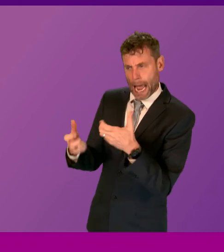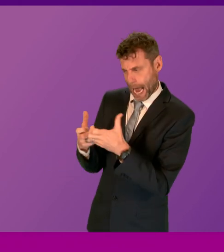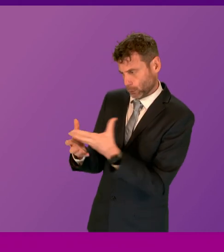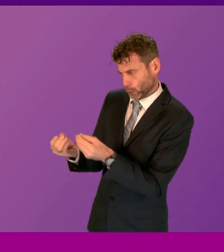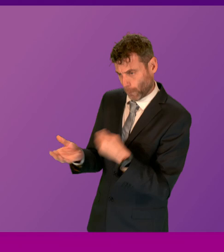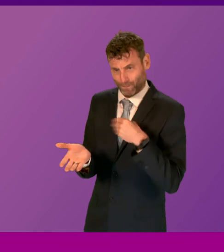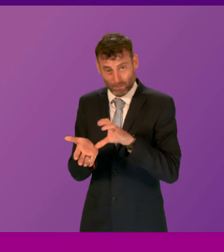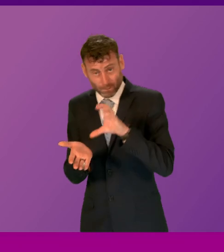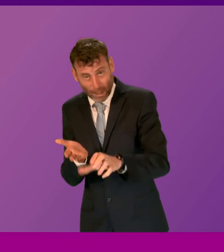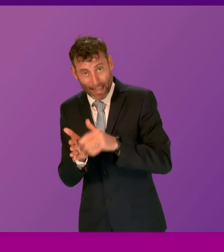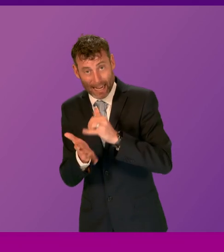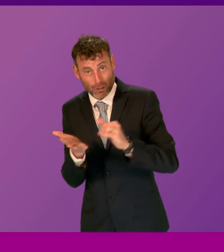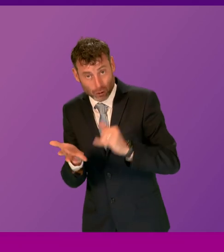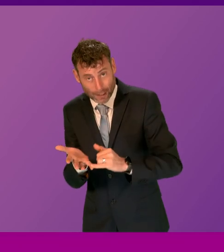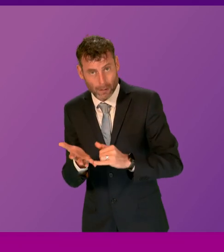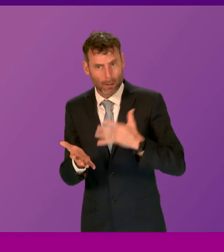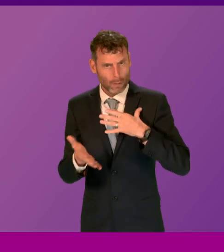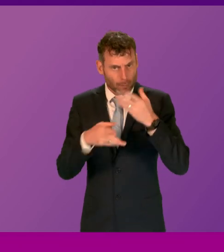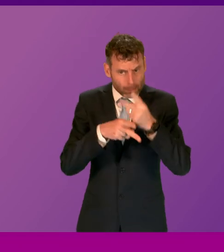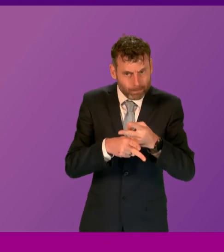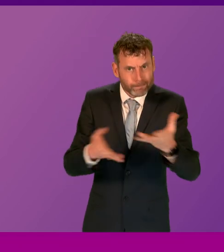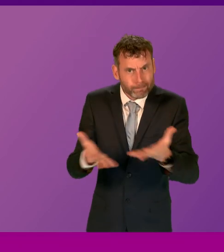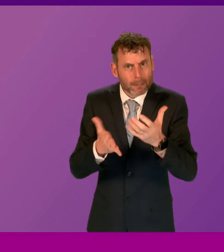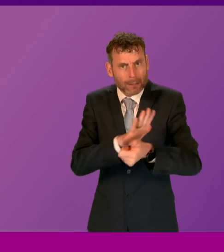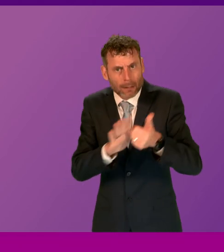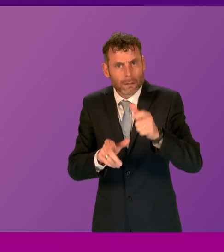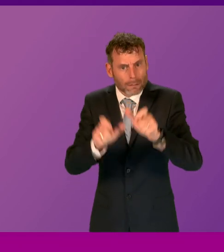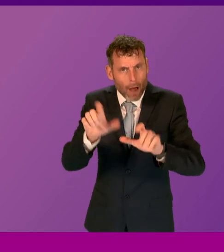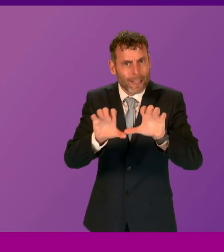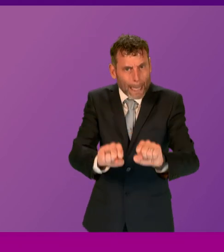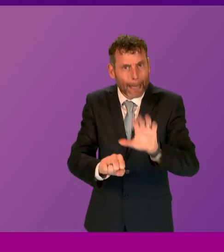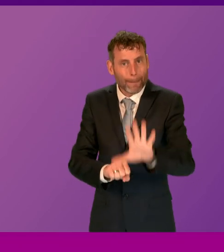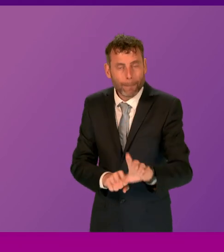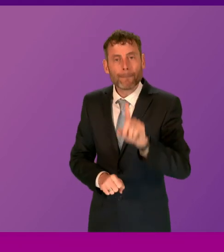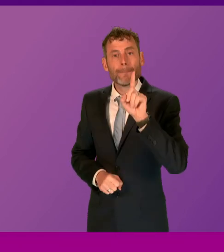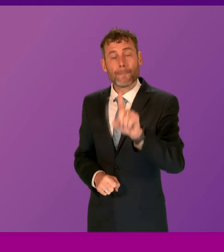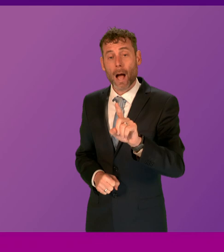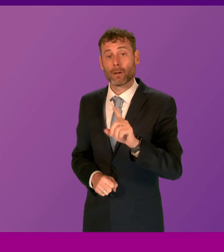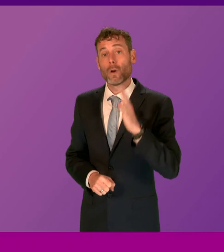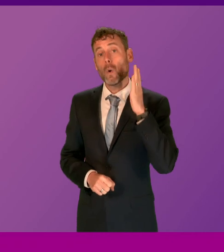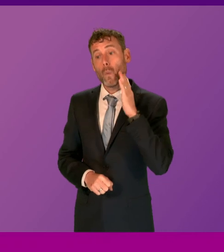What makes that far more difficult, of course, is having real-term budget cuts from Westminster.